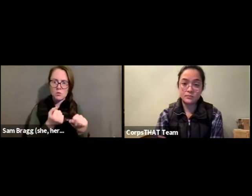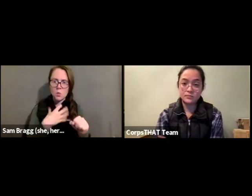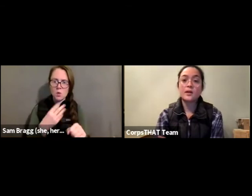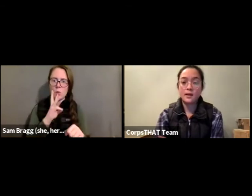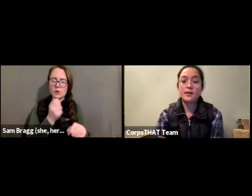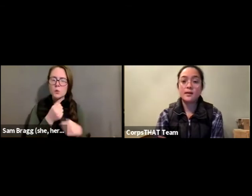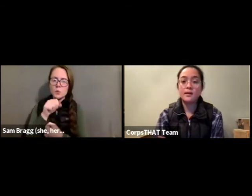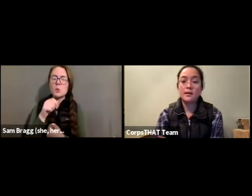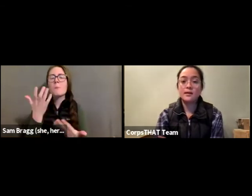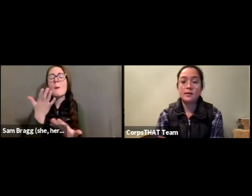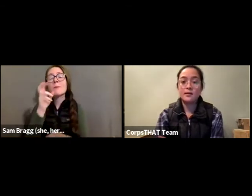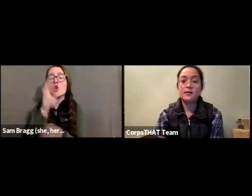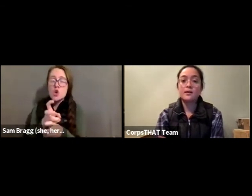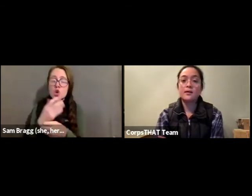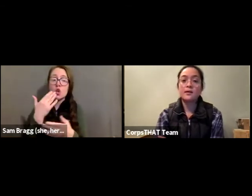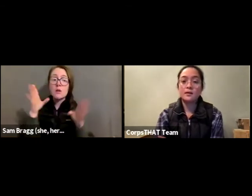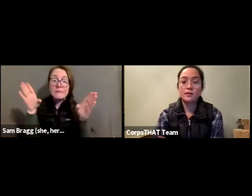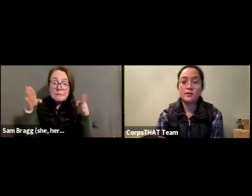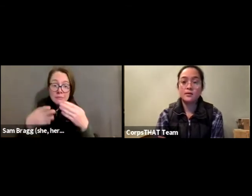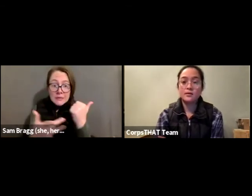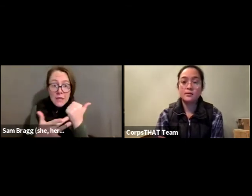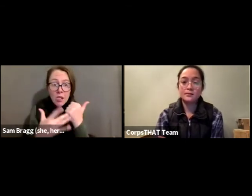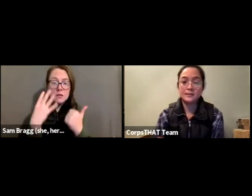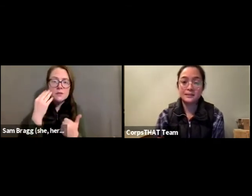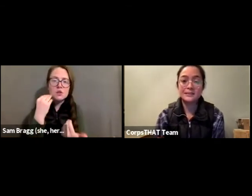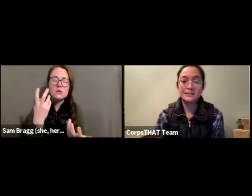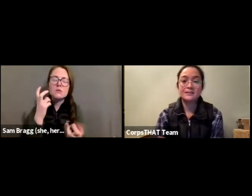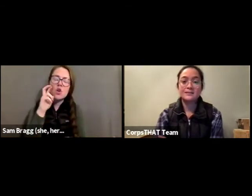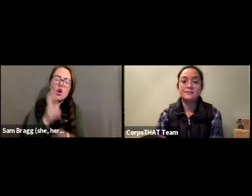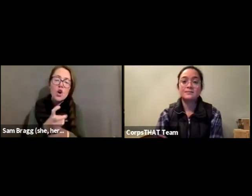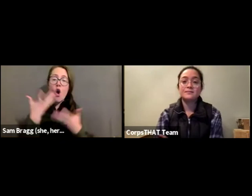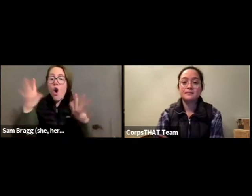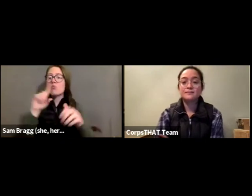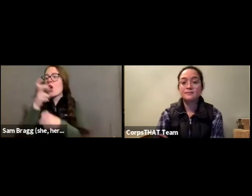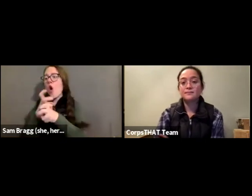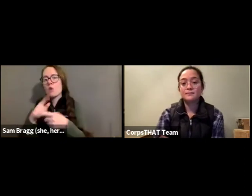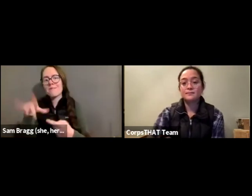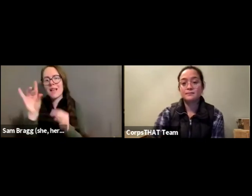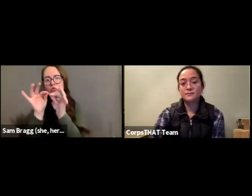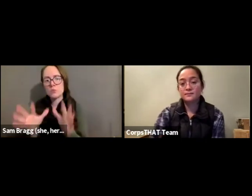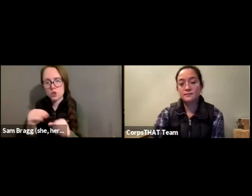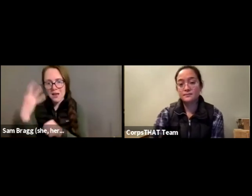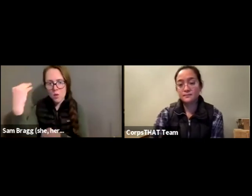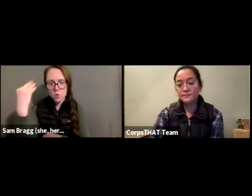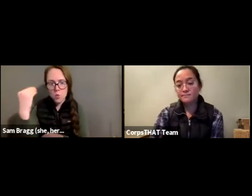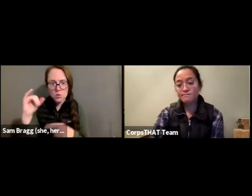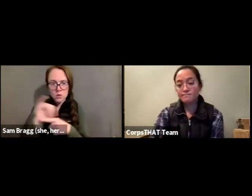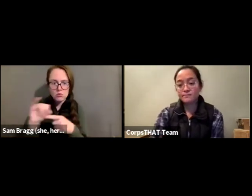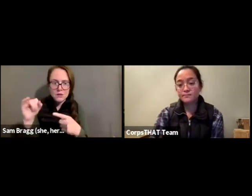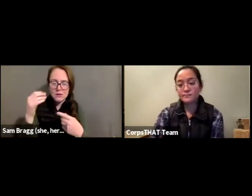any experience with white water rafting when they came on my trip so that made it more difficult for them to focus on interpreting because they didn't have the technical experience that was